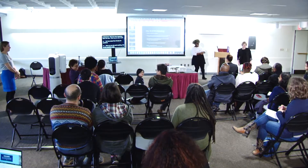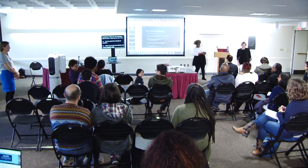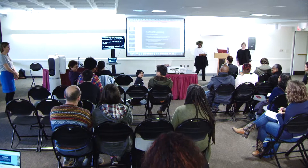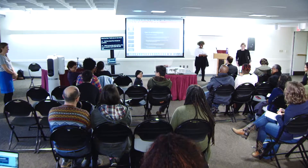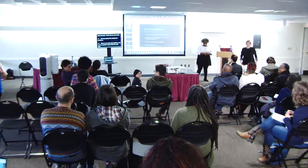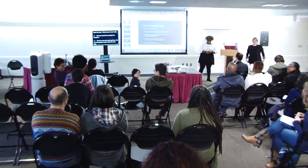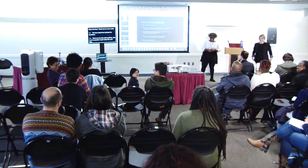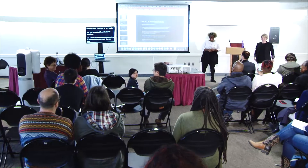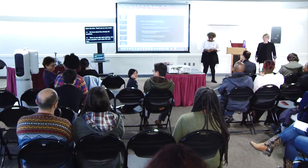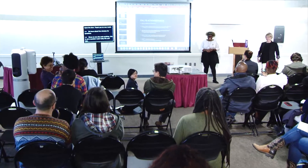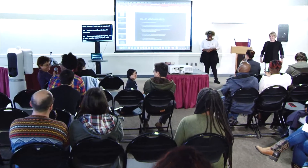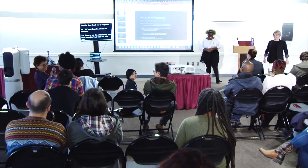Oh, thank you, thank you.